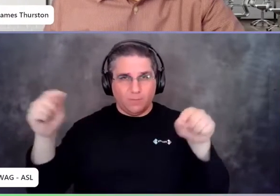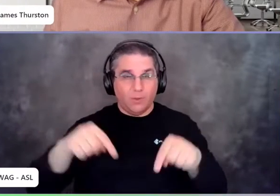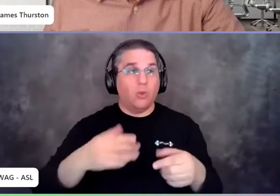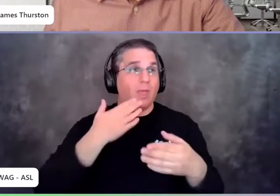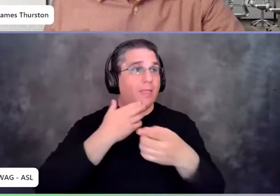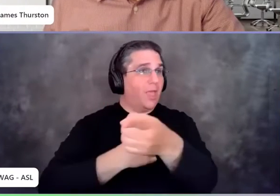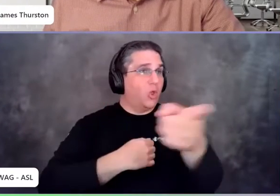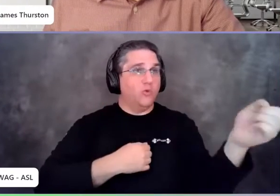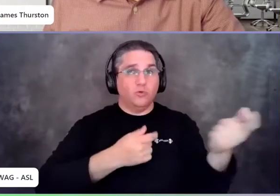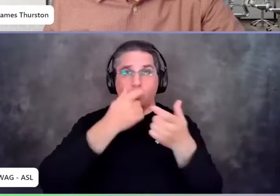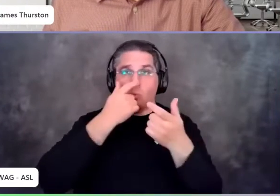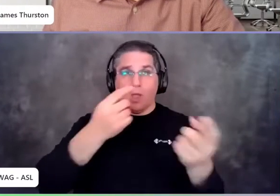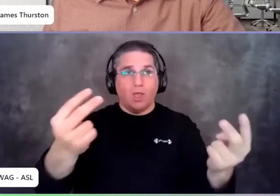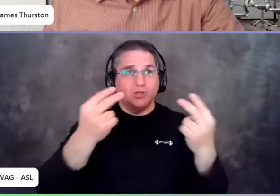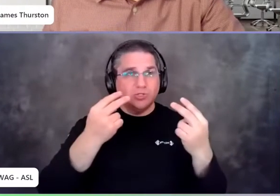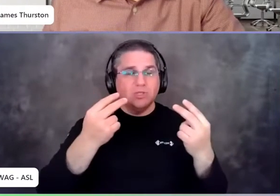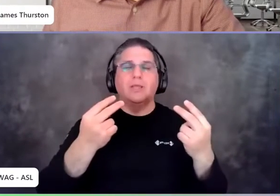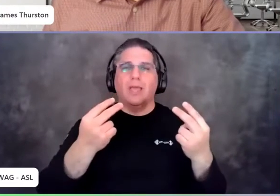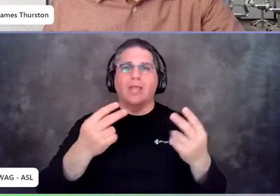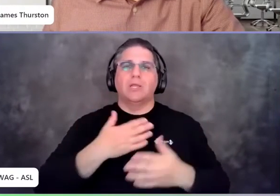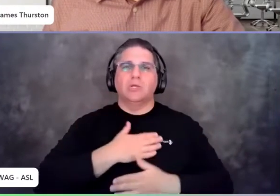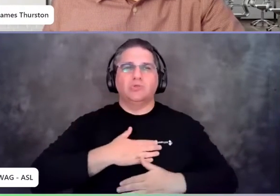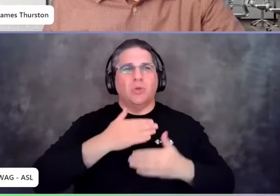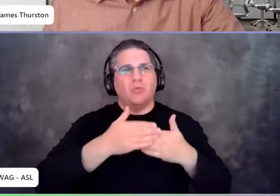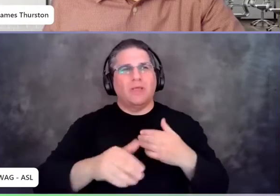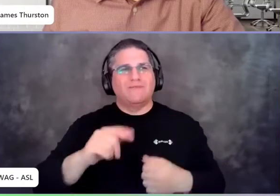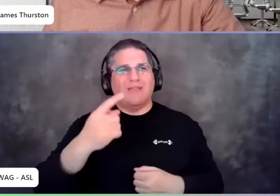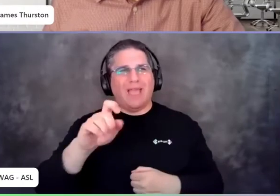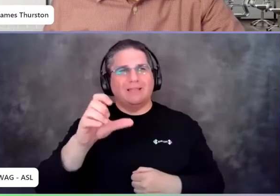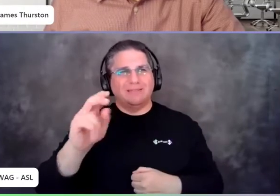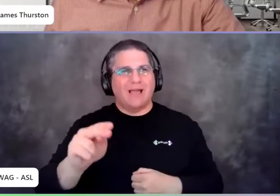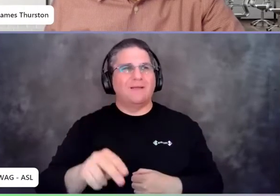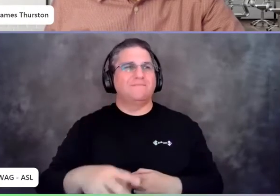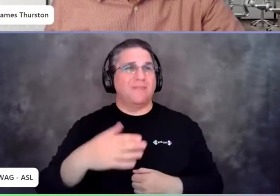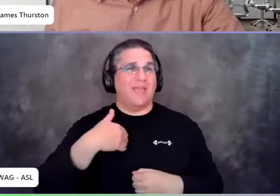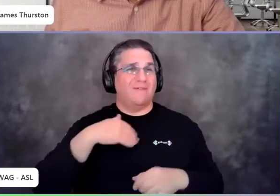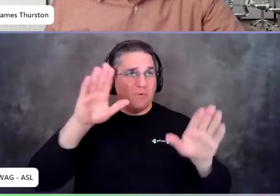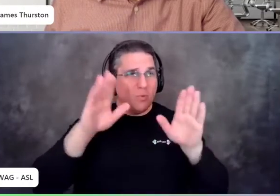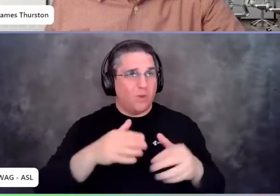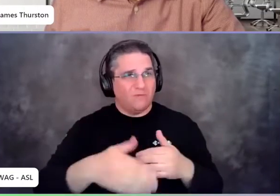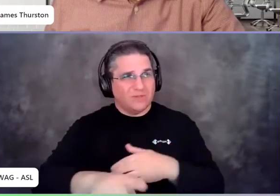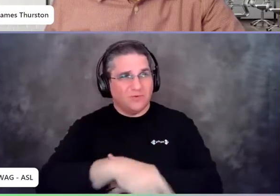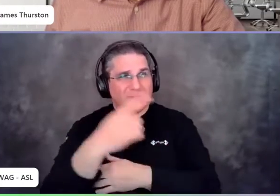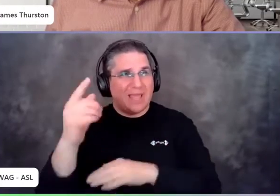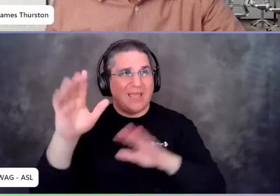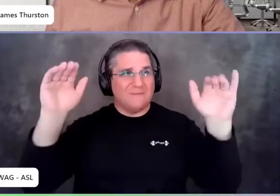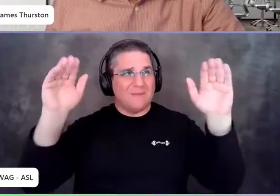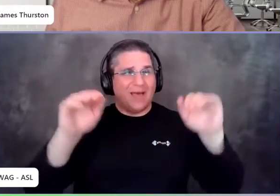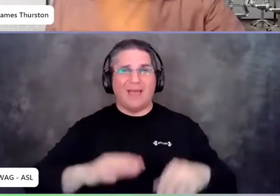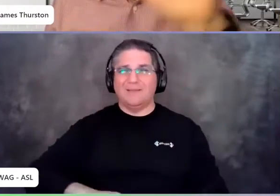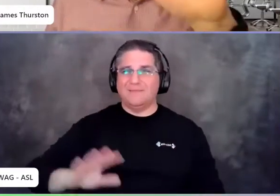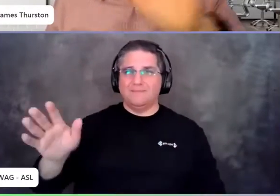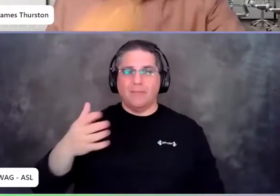James, thank you very very much. Your we know you're super busy, you're running around the world. Thank you for spending this time. Thank you for everyone coming here.